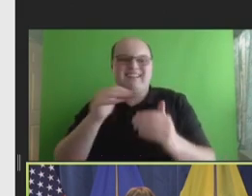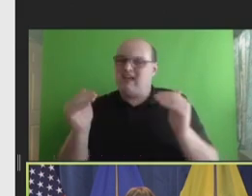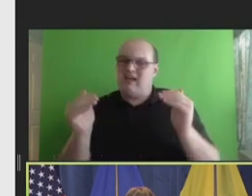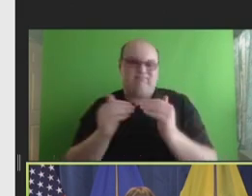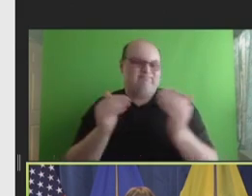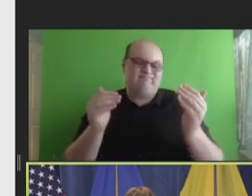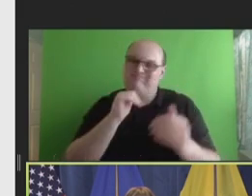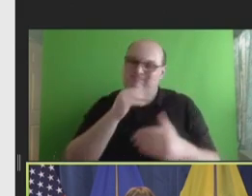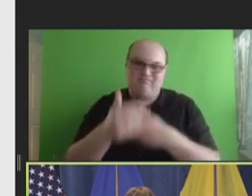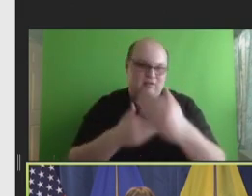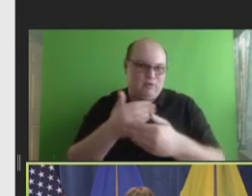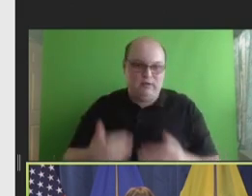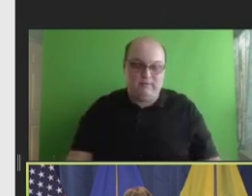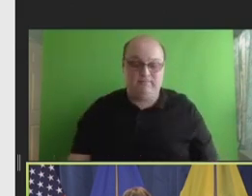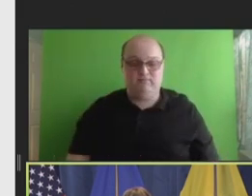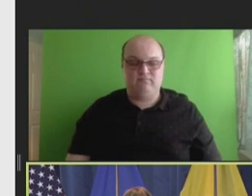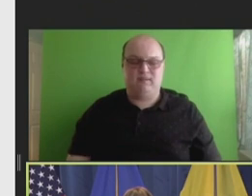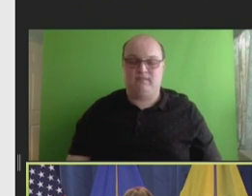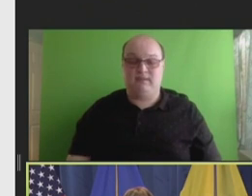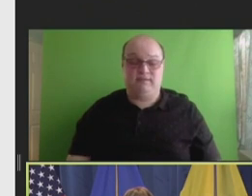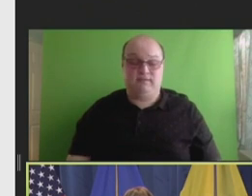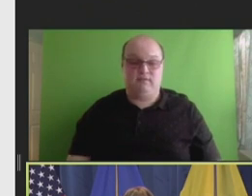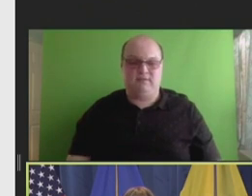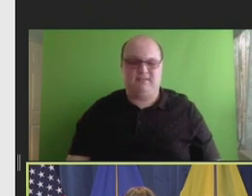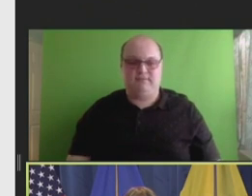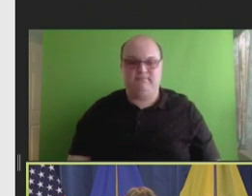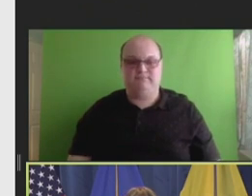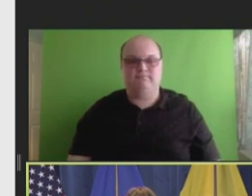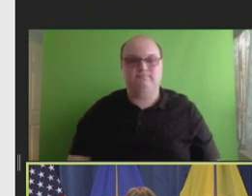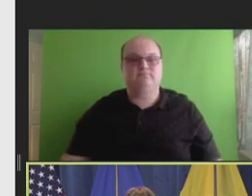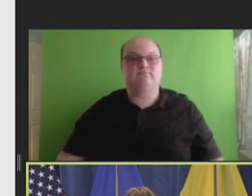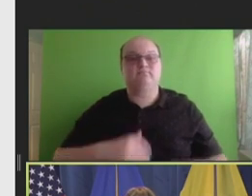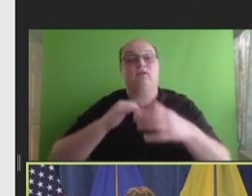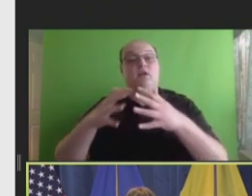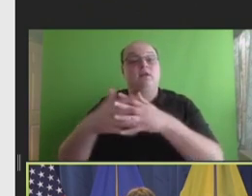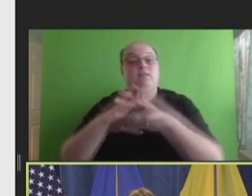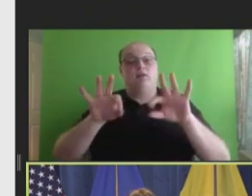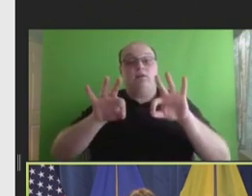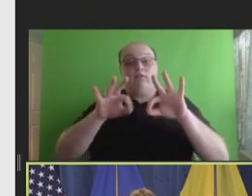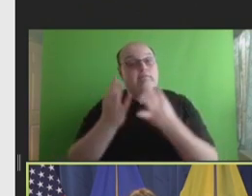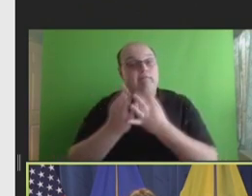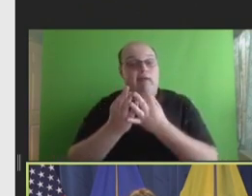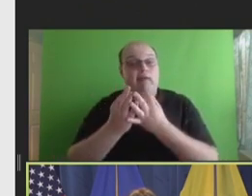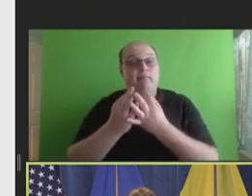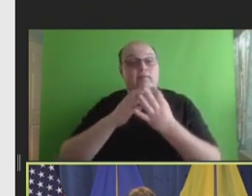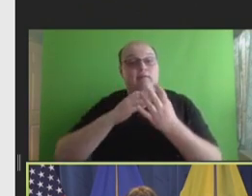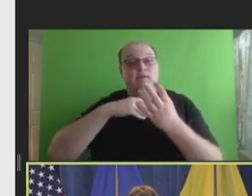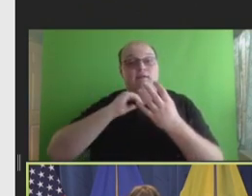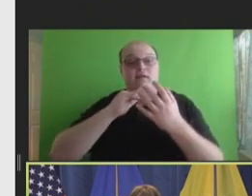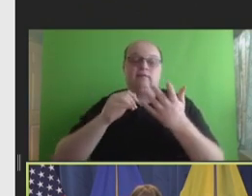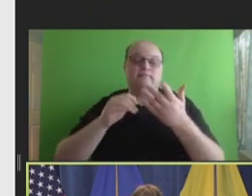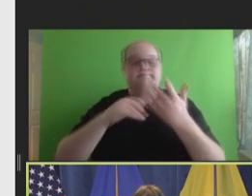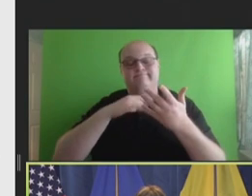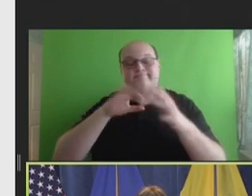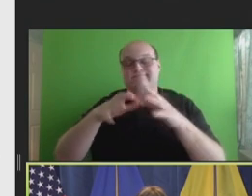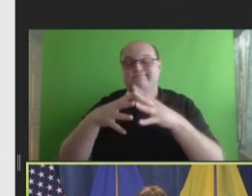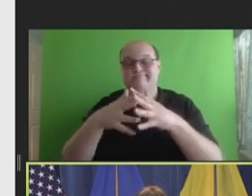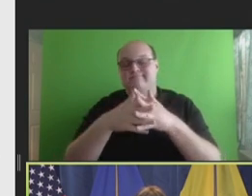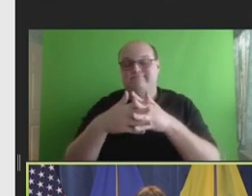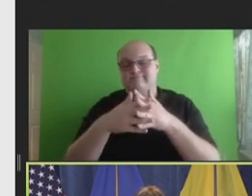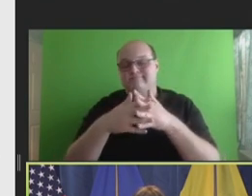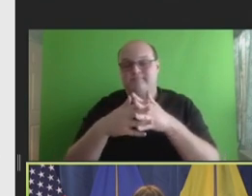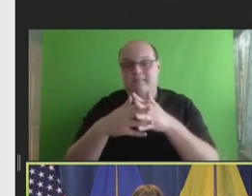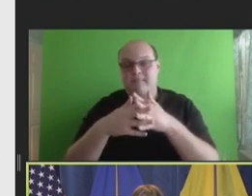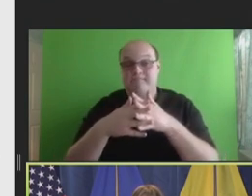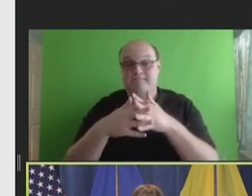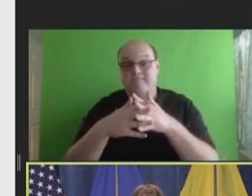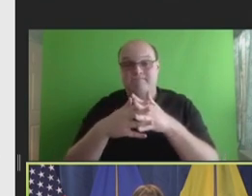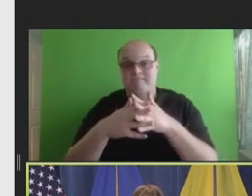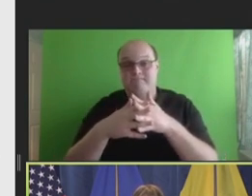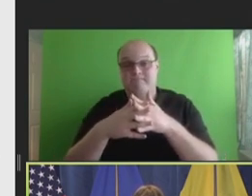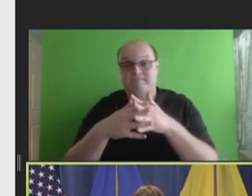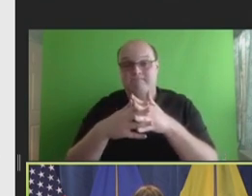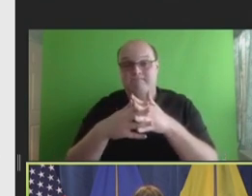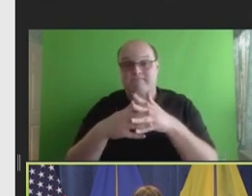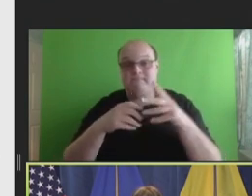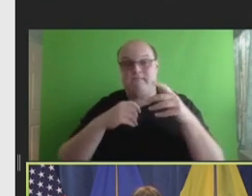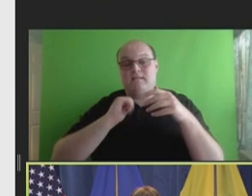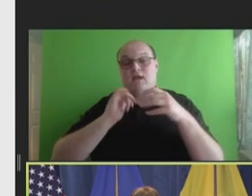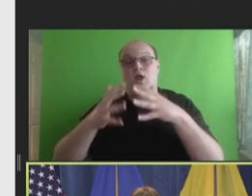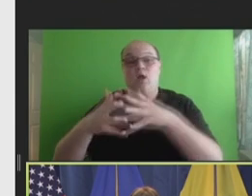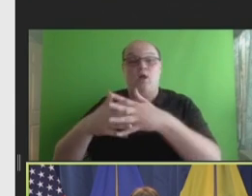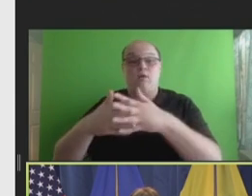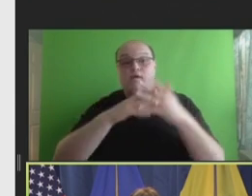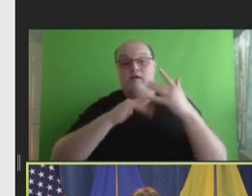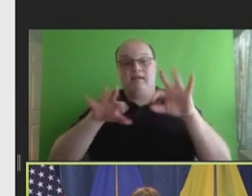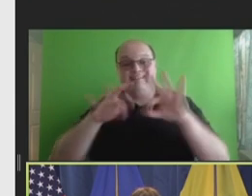The data here has been replicated in the American Annals of Family Medicine as well, looking